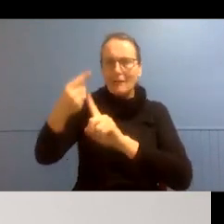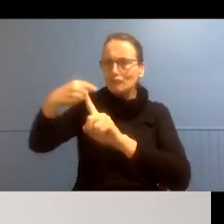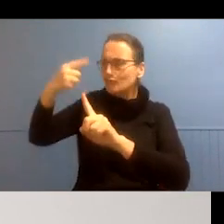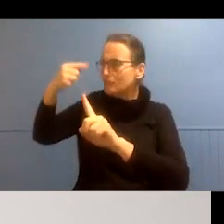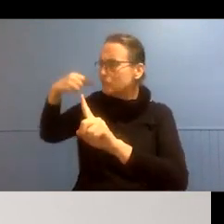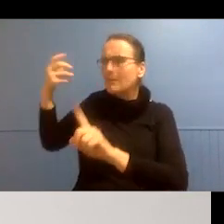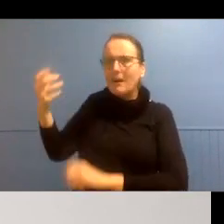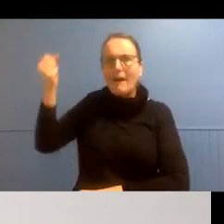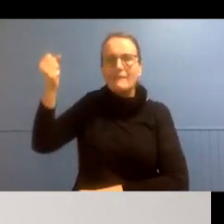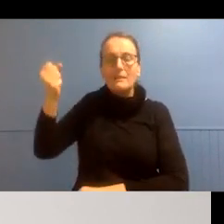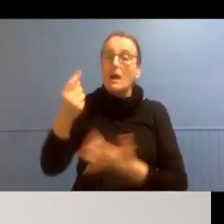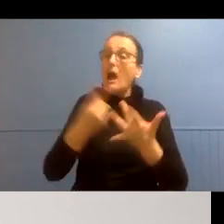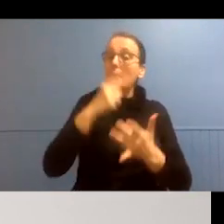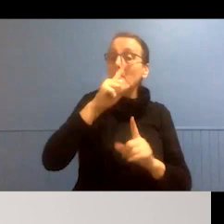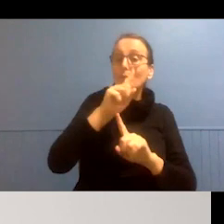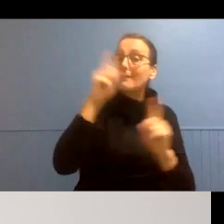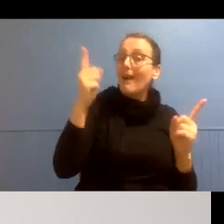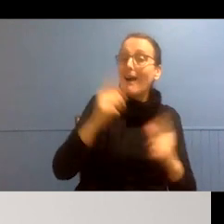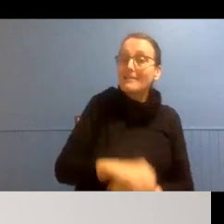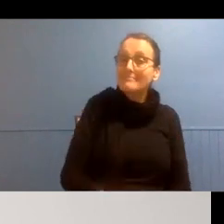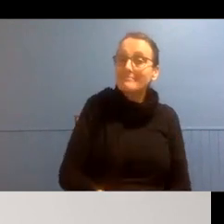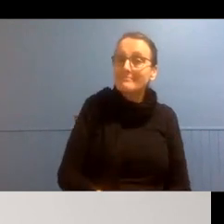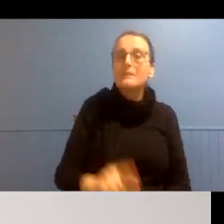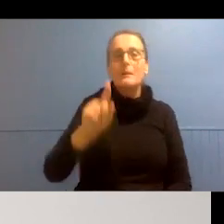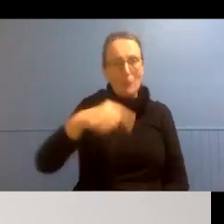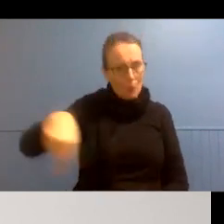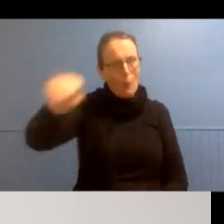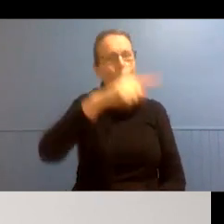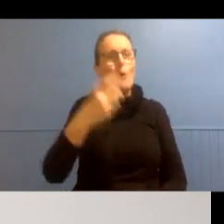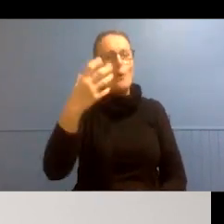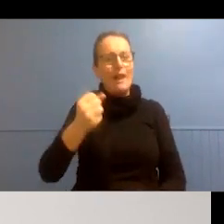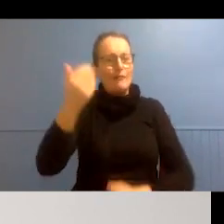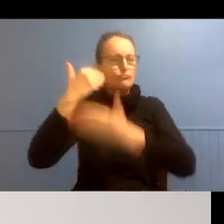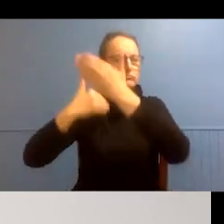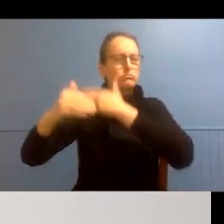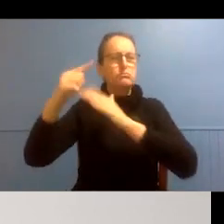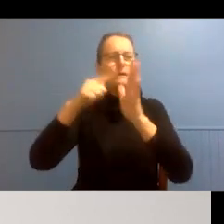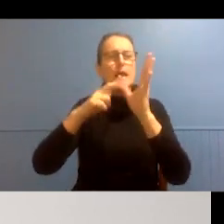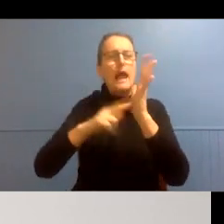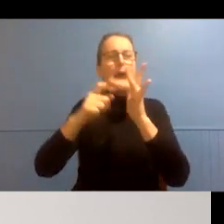But we all have an ancient memory.